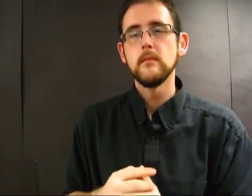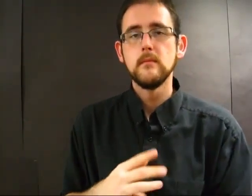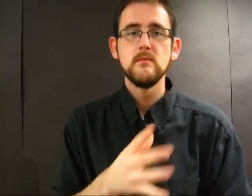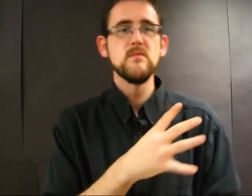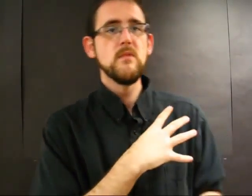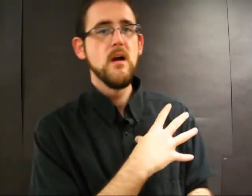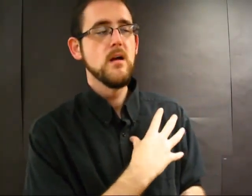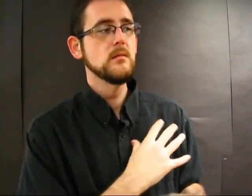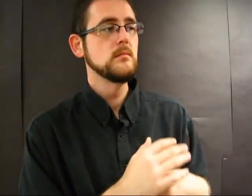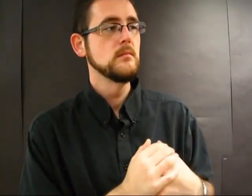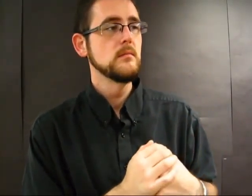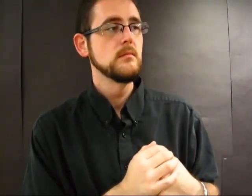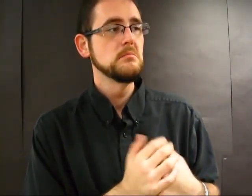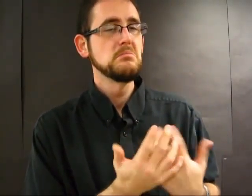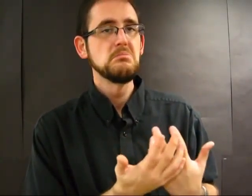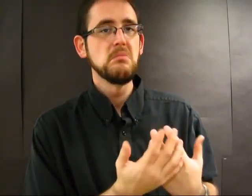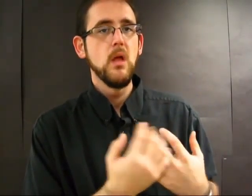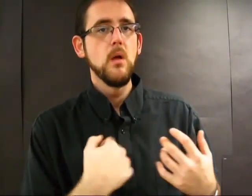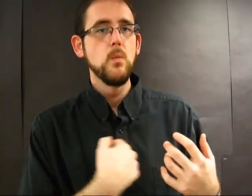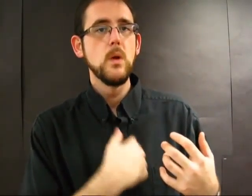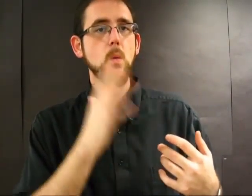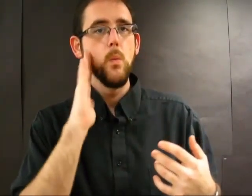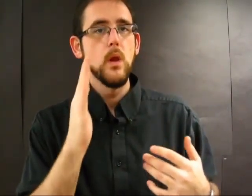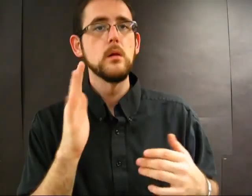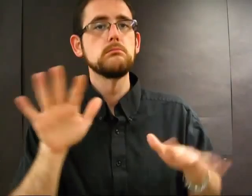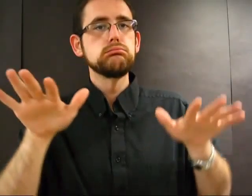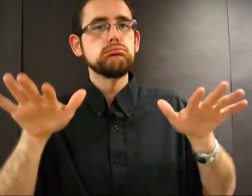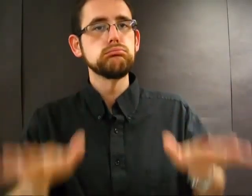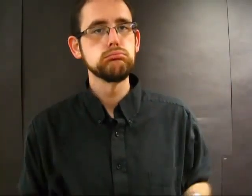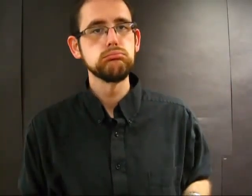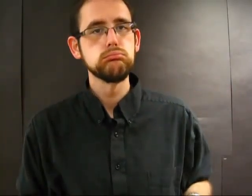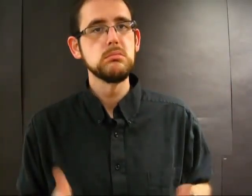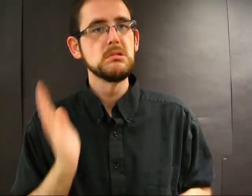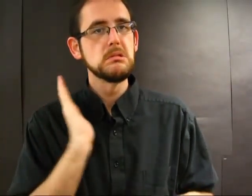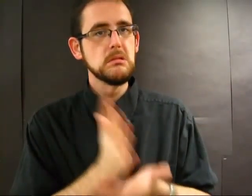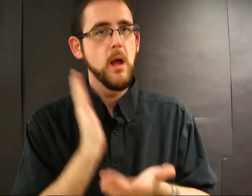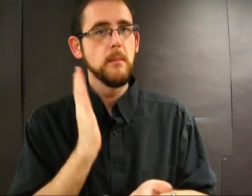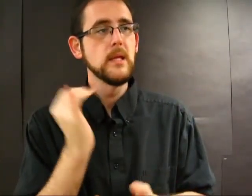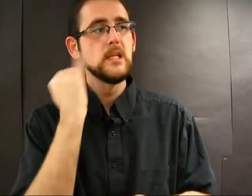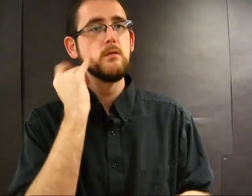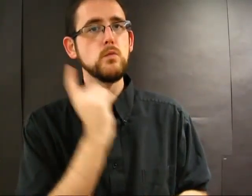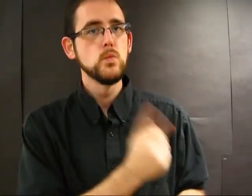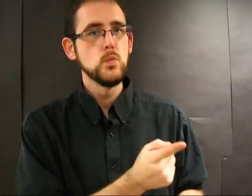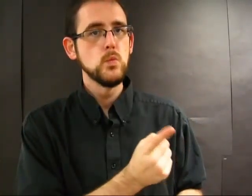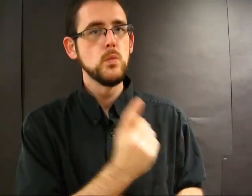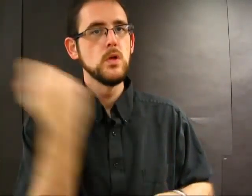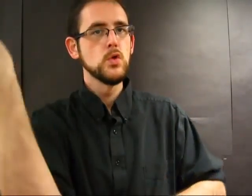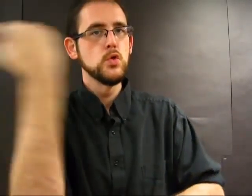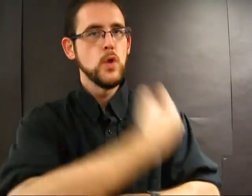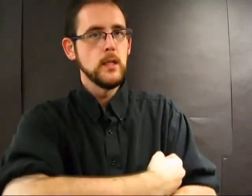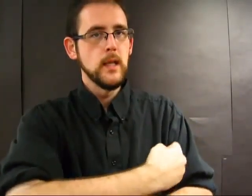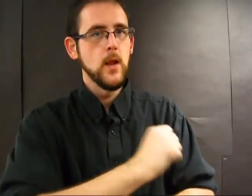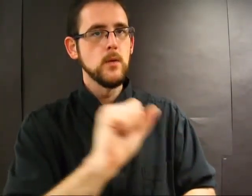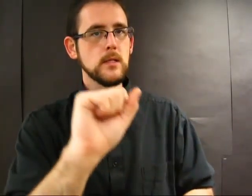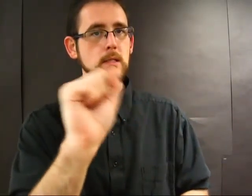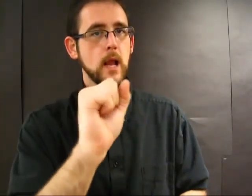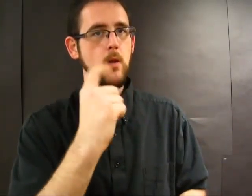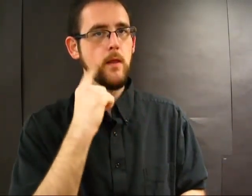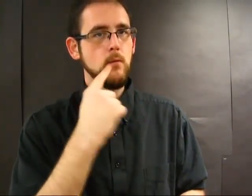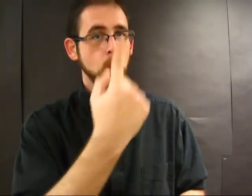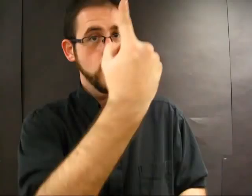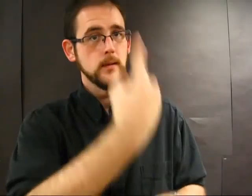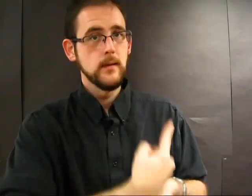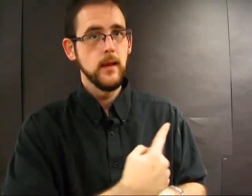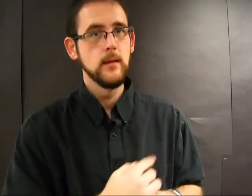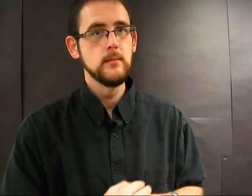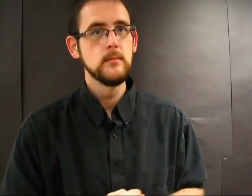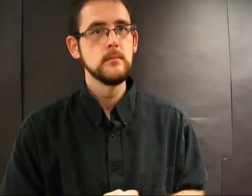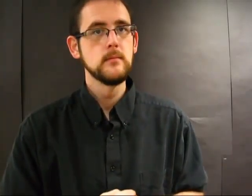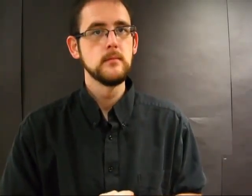They decide to take it easy ... if DNN shuts down Seattle for one day.